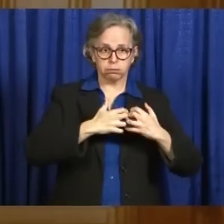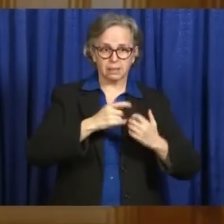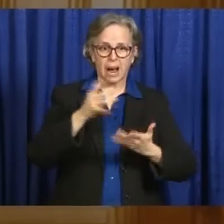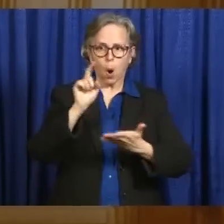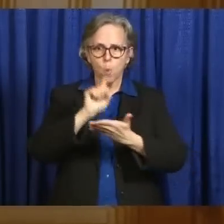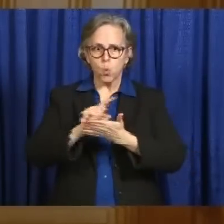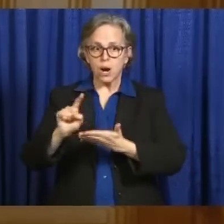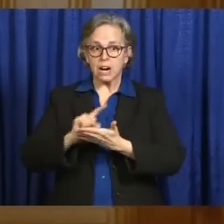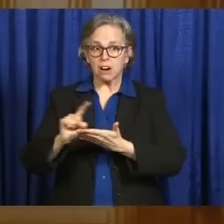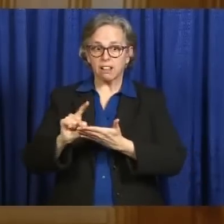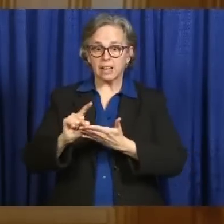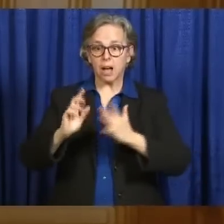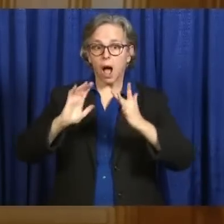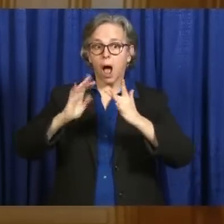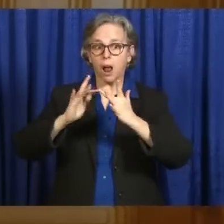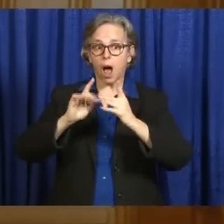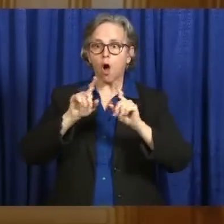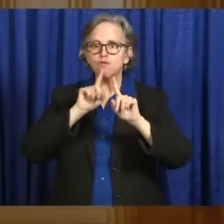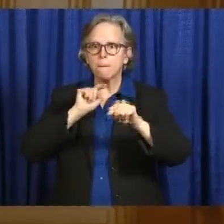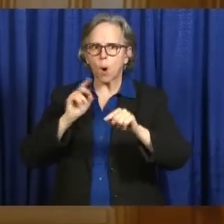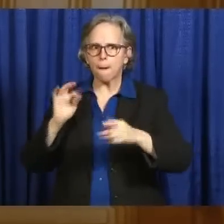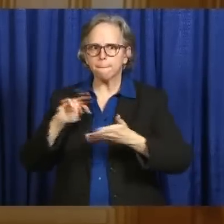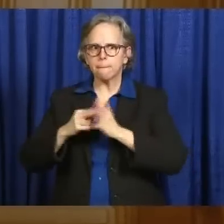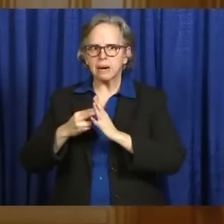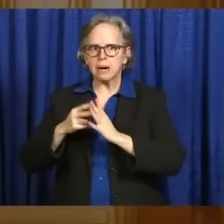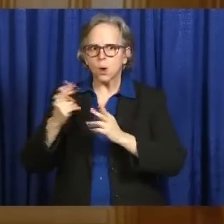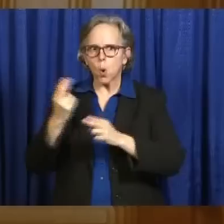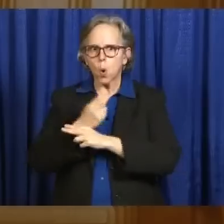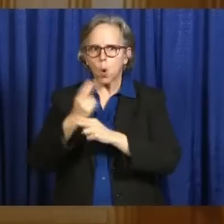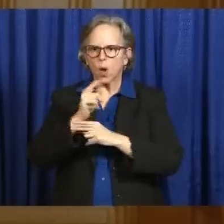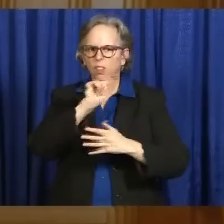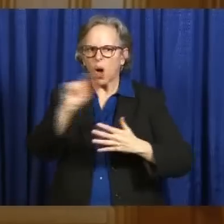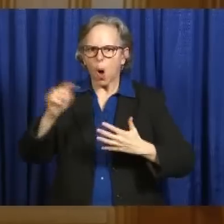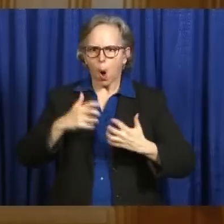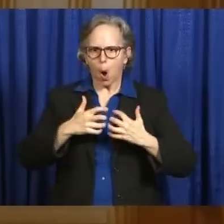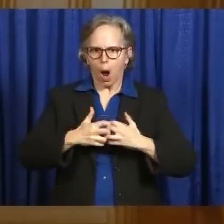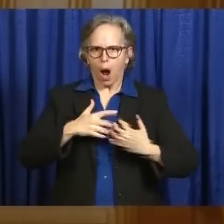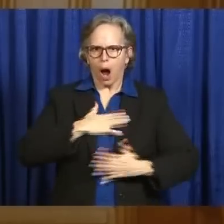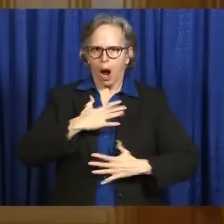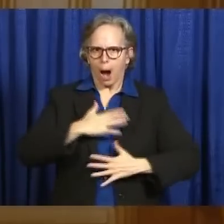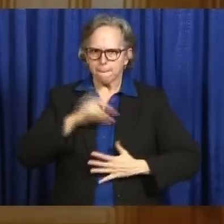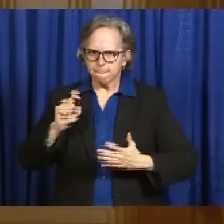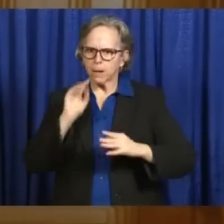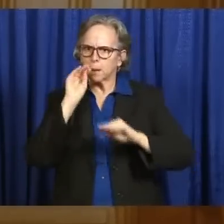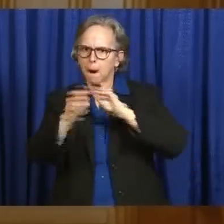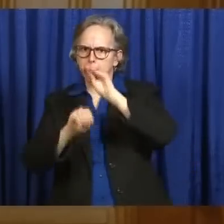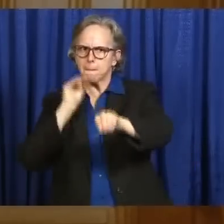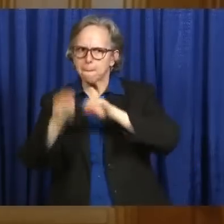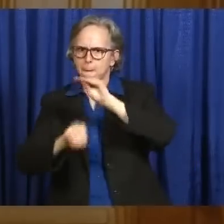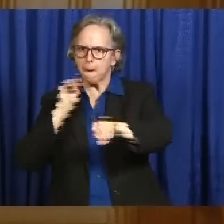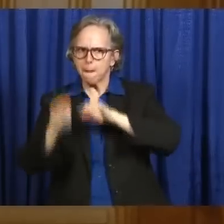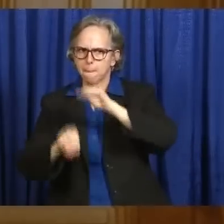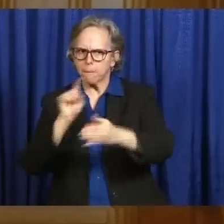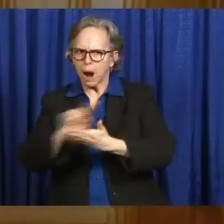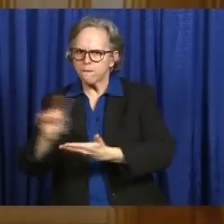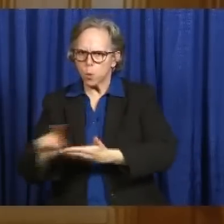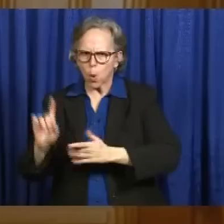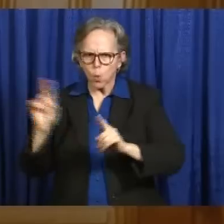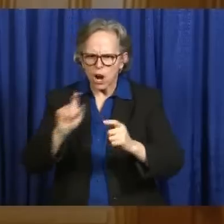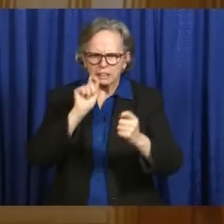TODAY DR. ACTION IS ISSUING AN ORDER THAT WILL HELP US GATHER STATEWIDE INVENTORY OF VENTILATORS AS WELL AS OTHER MACHINES AND DEVICES TO